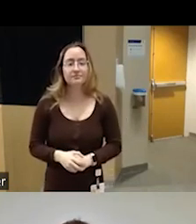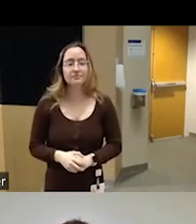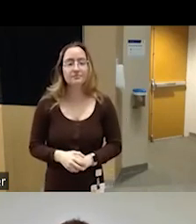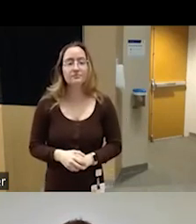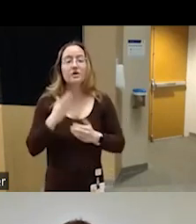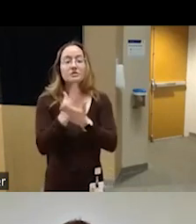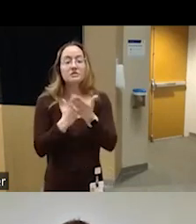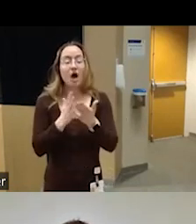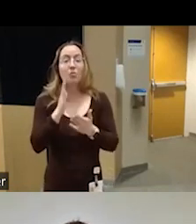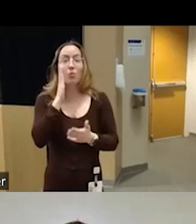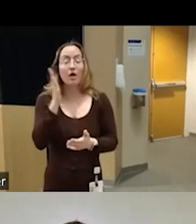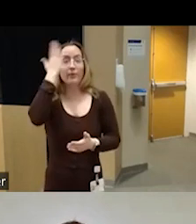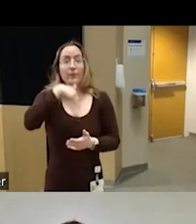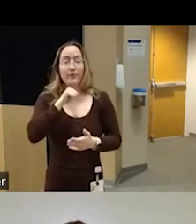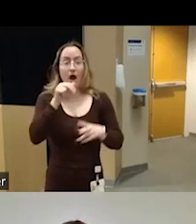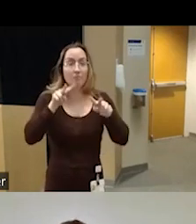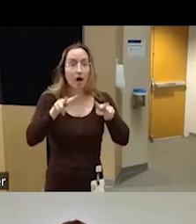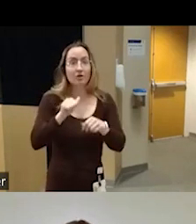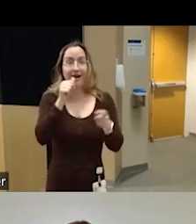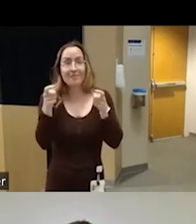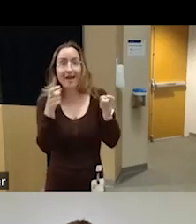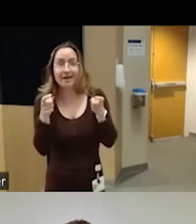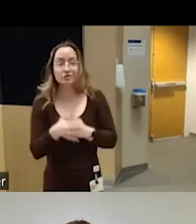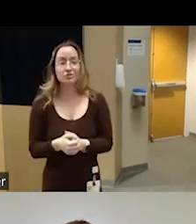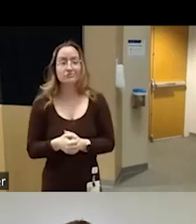both the medication and the illness are risk factors.